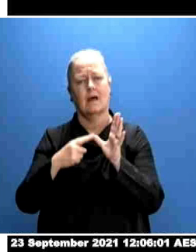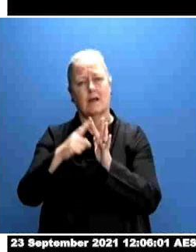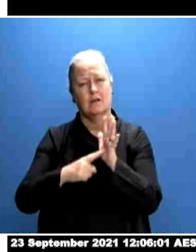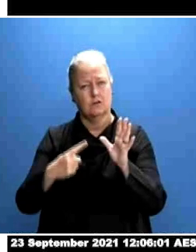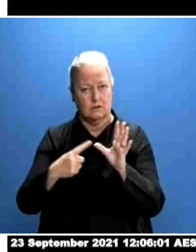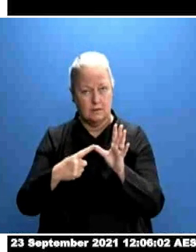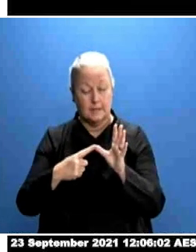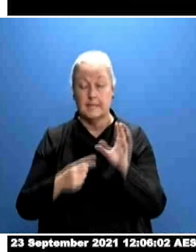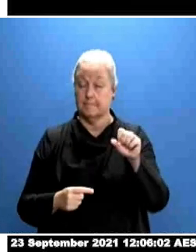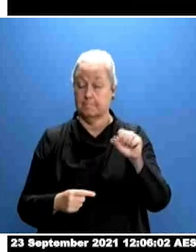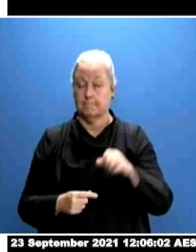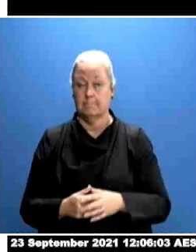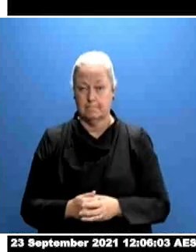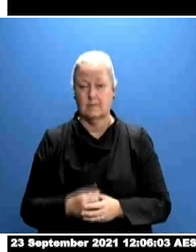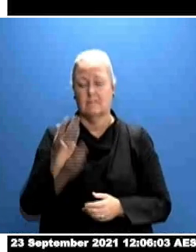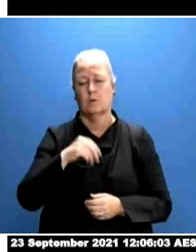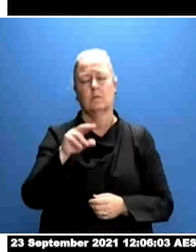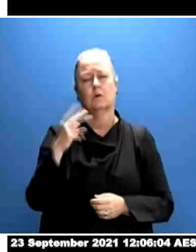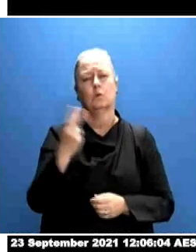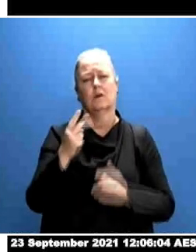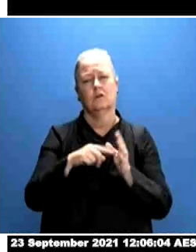Yes. Of 12 January 2021.